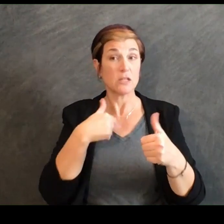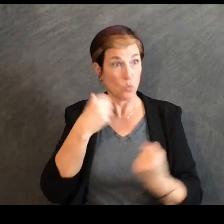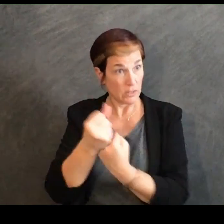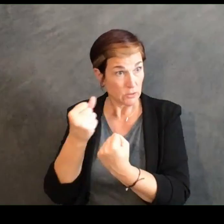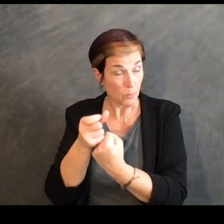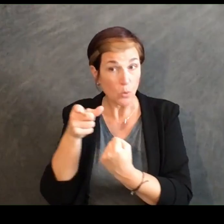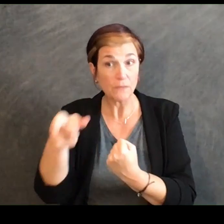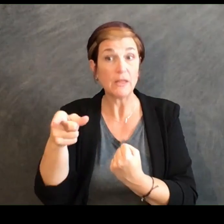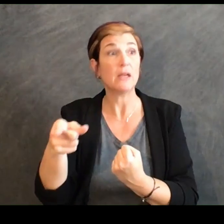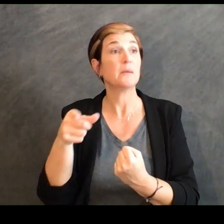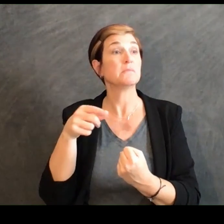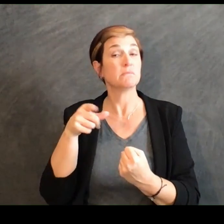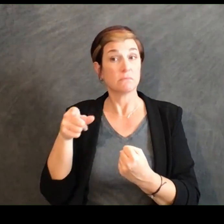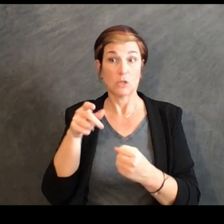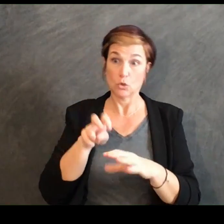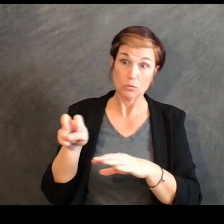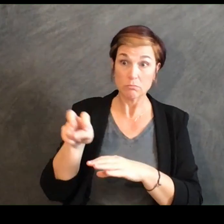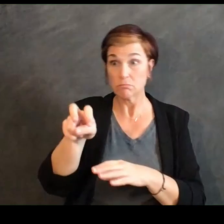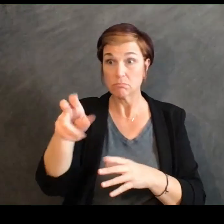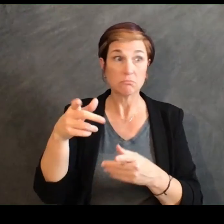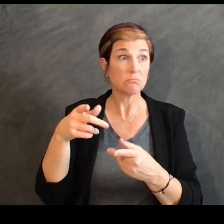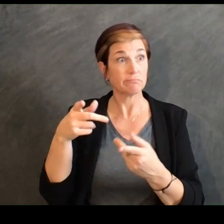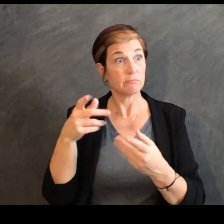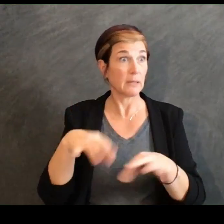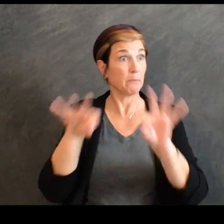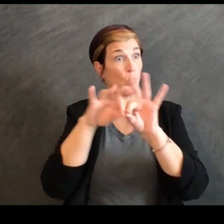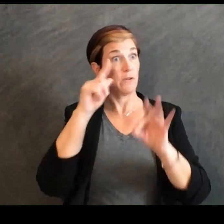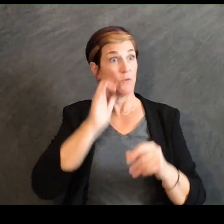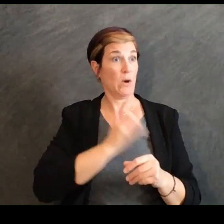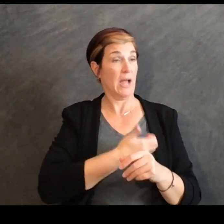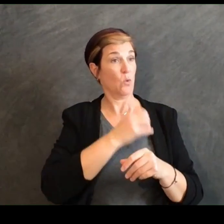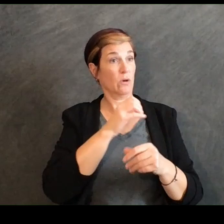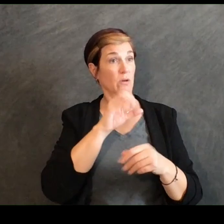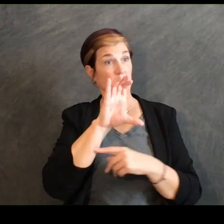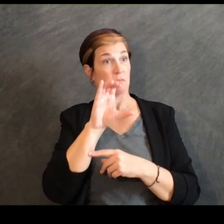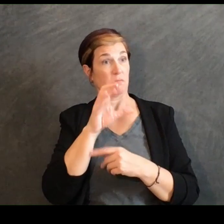country that includes Airlines but the cruise line business obviously was hit